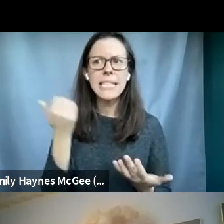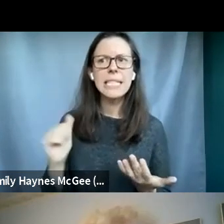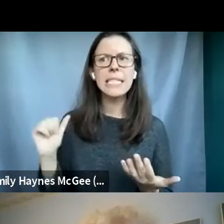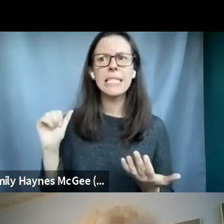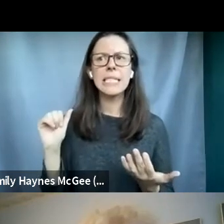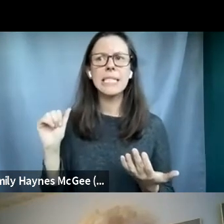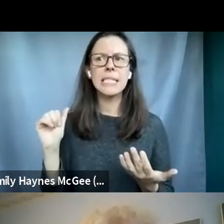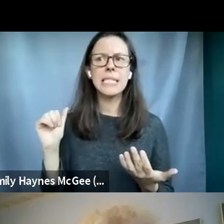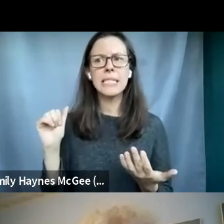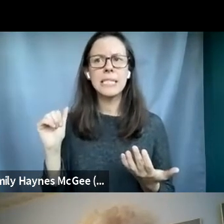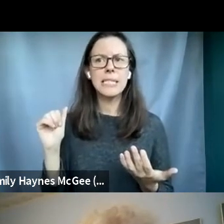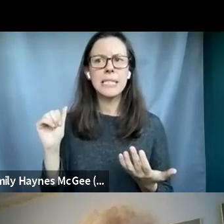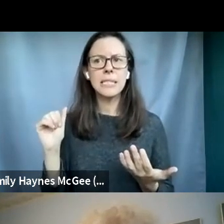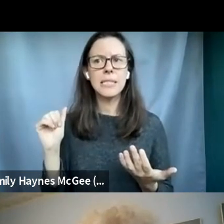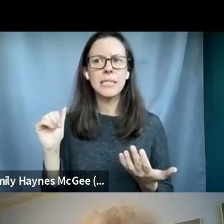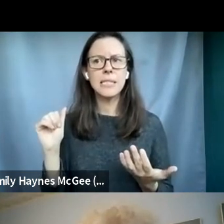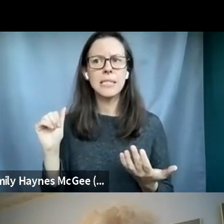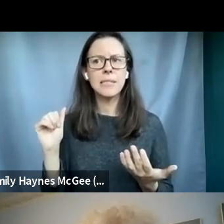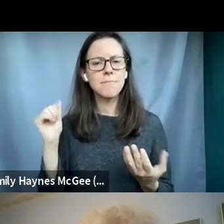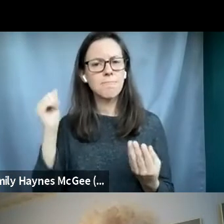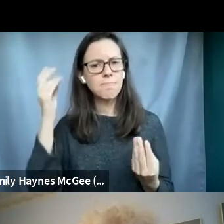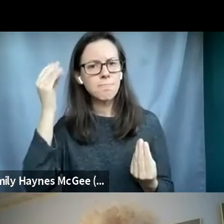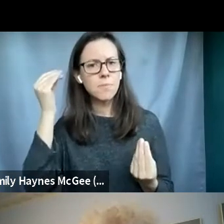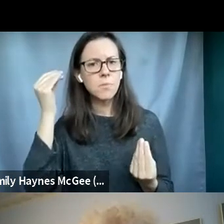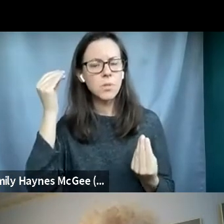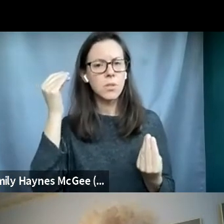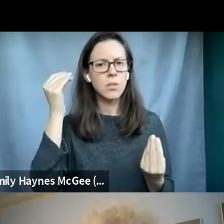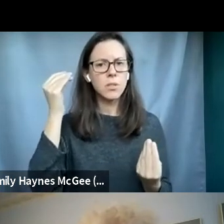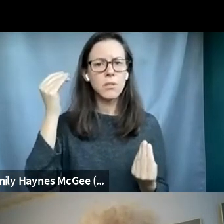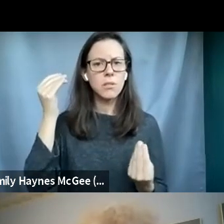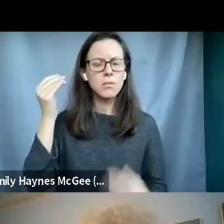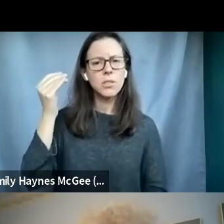thinking more broadly about how they would start thinking about who to collaborate with,